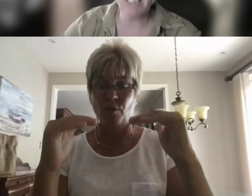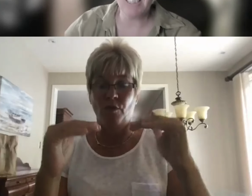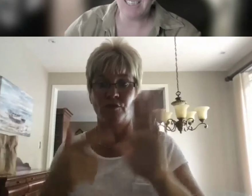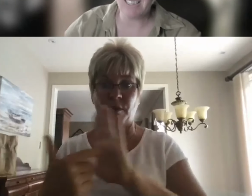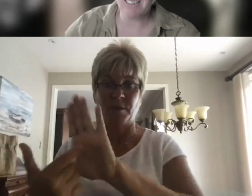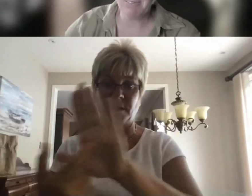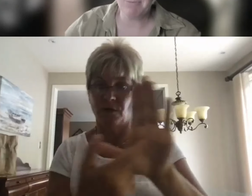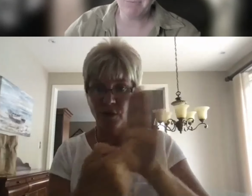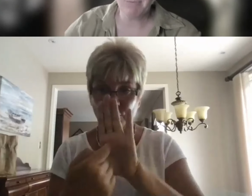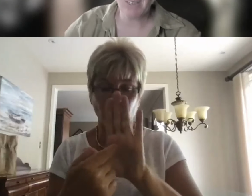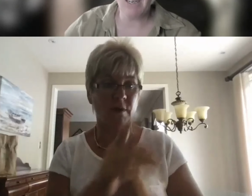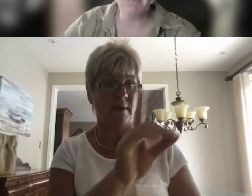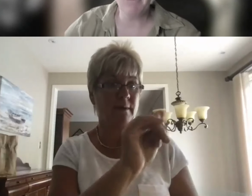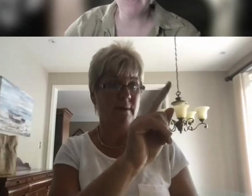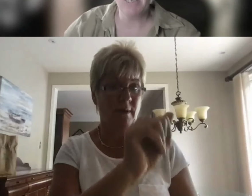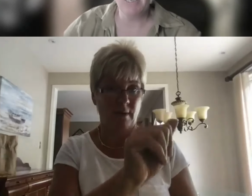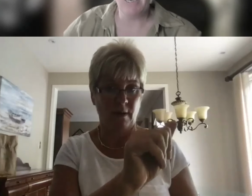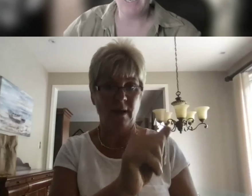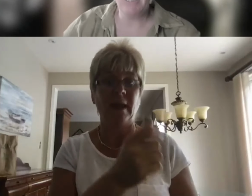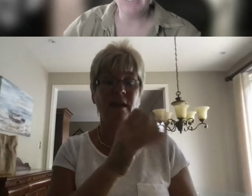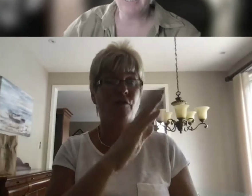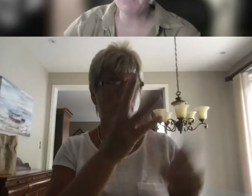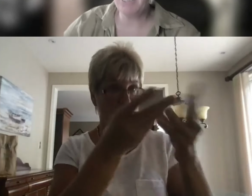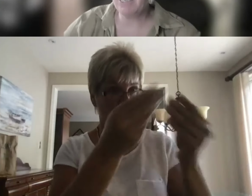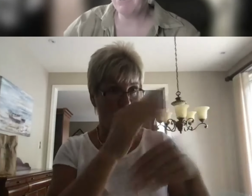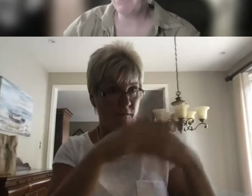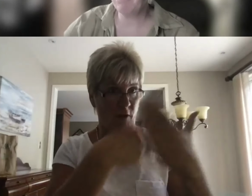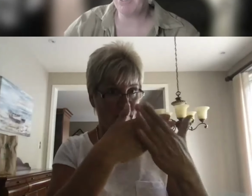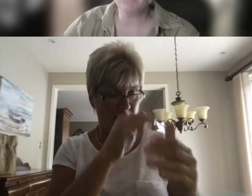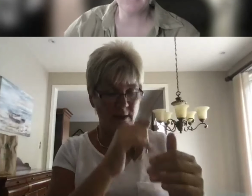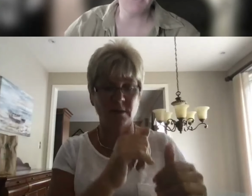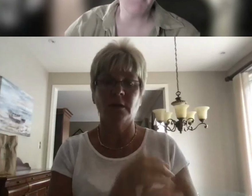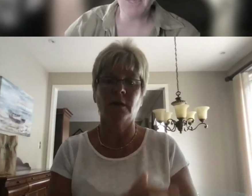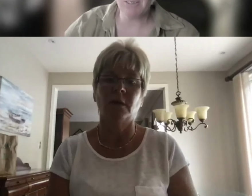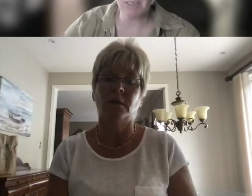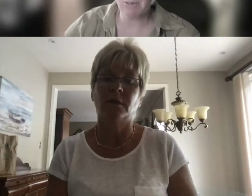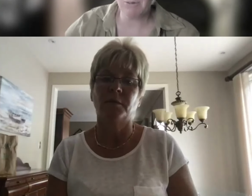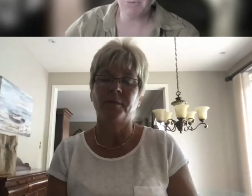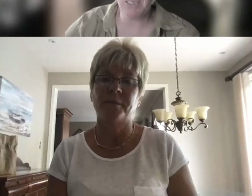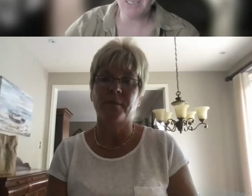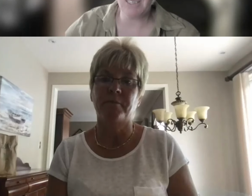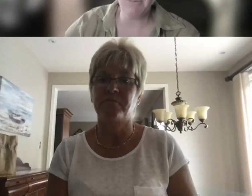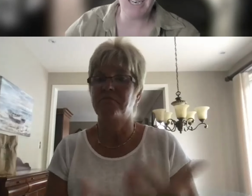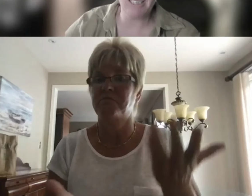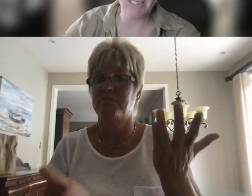the data and even if by some miracle we eliminate